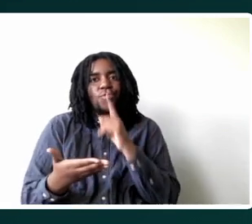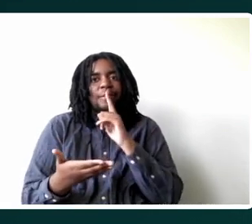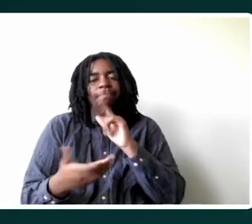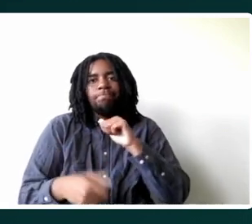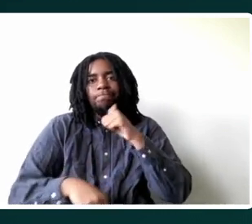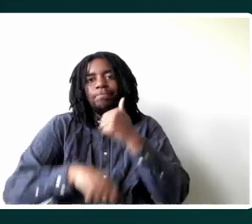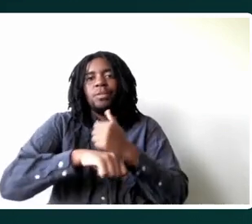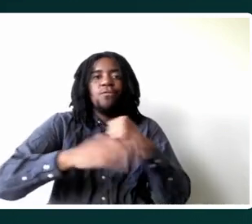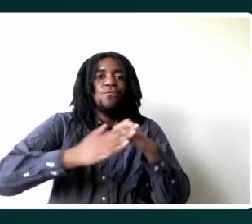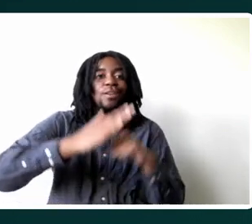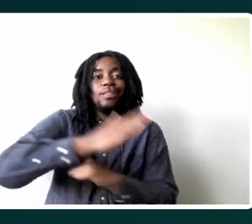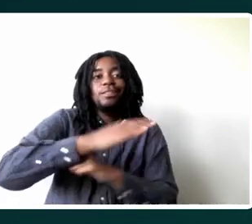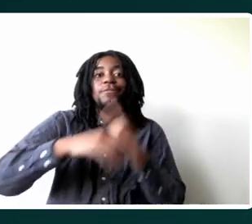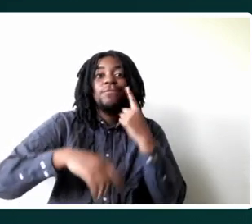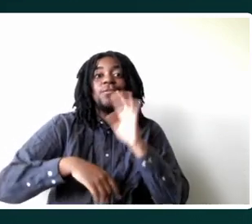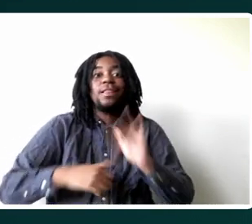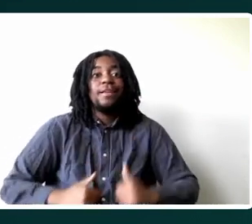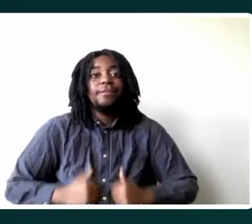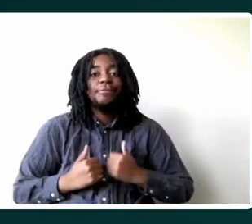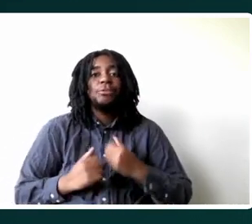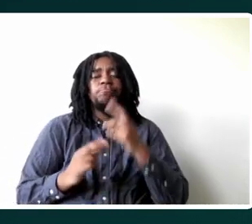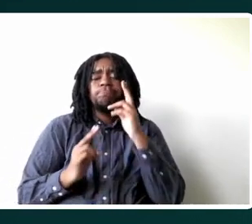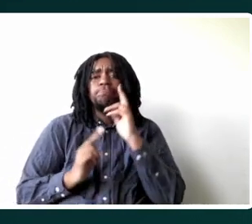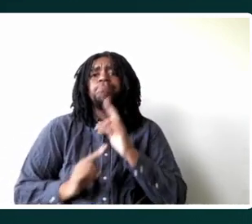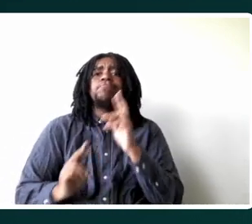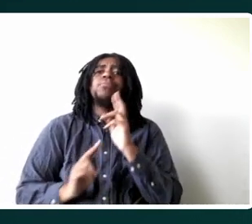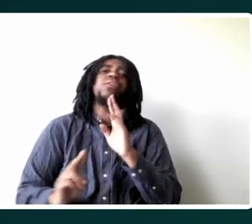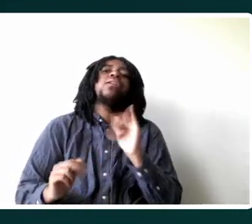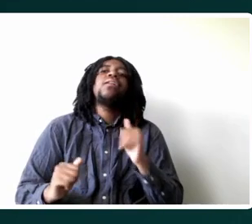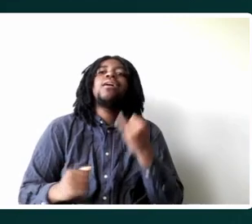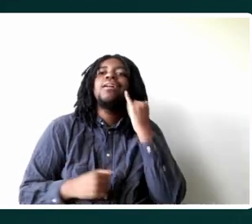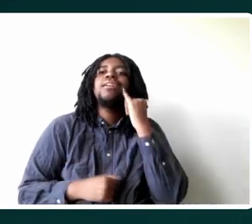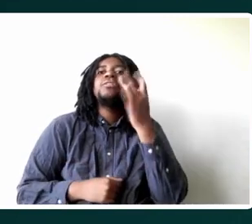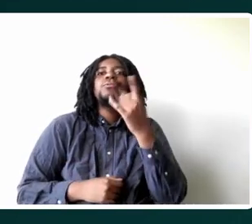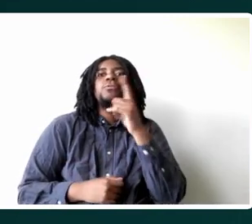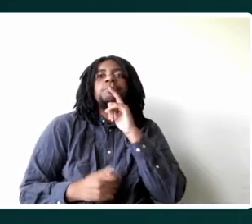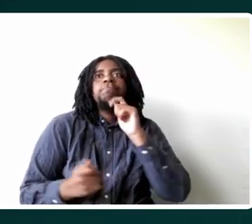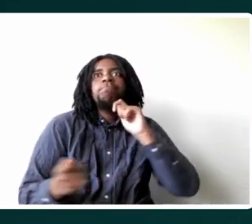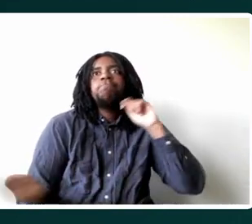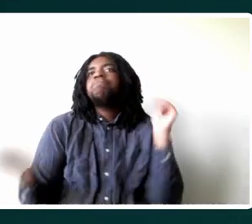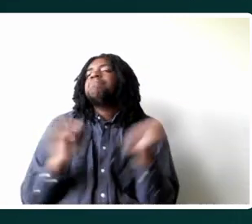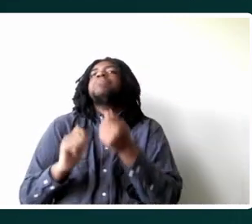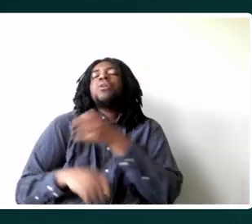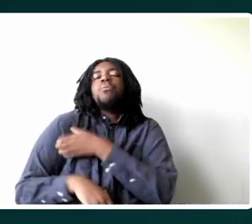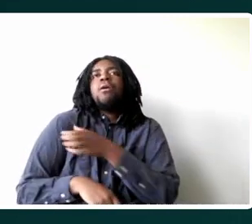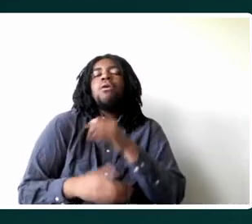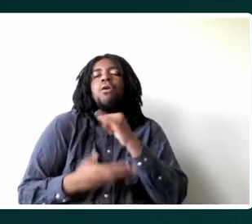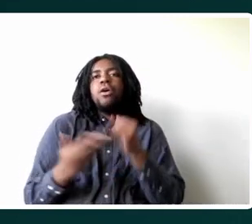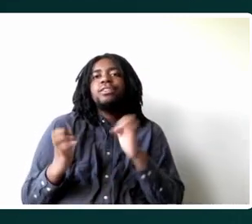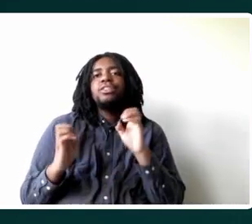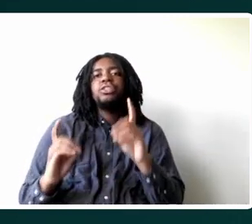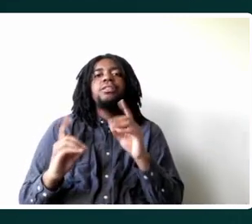And so, honoring that idea of the transformative power of arts education at D.C. Public Schools,